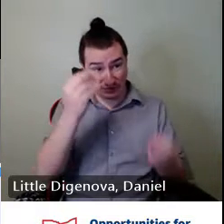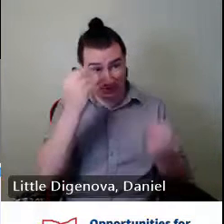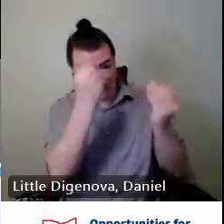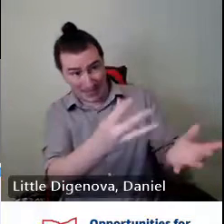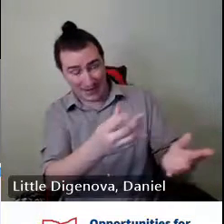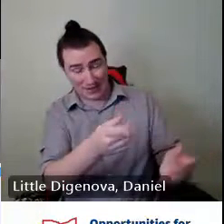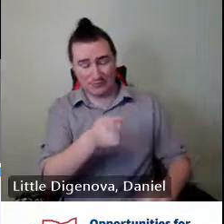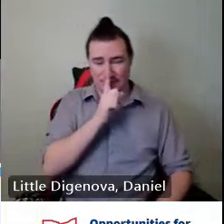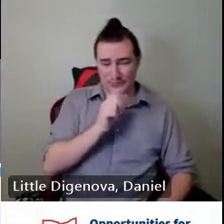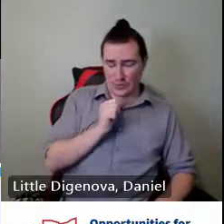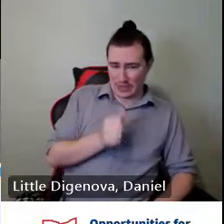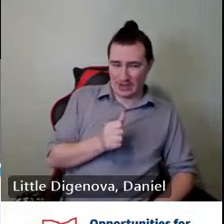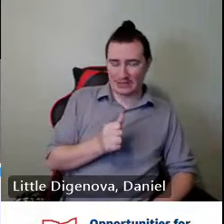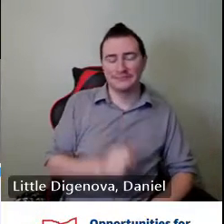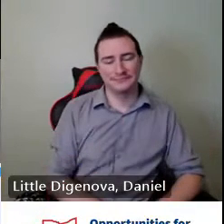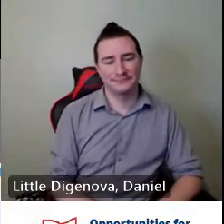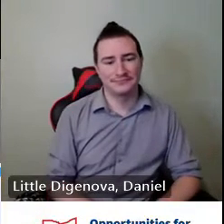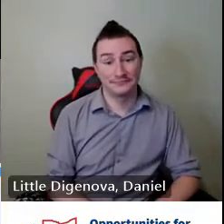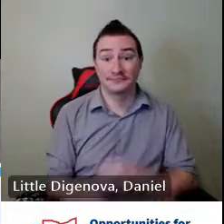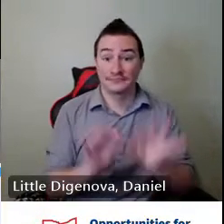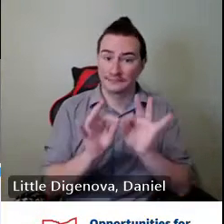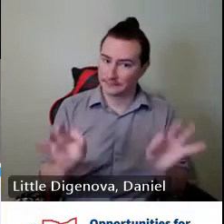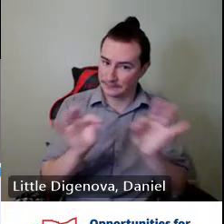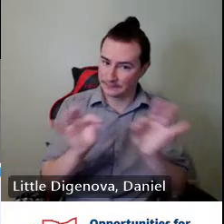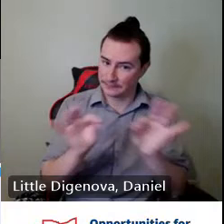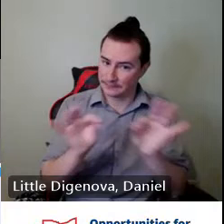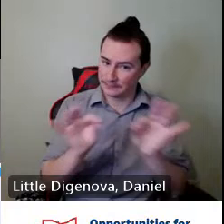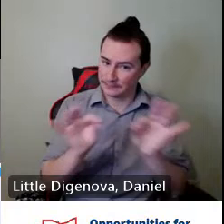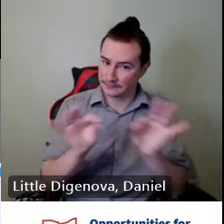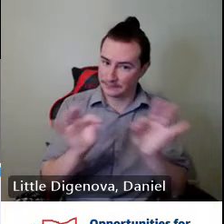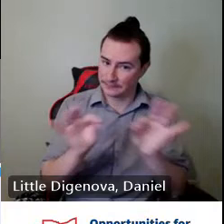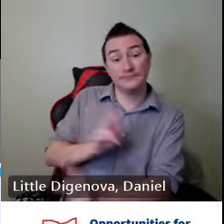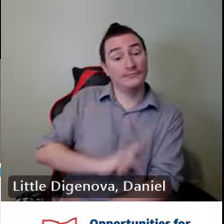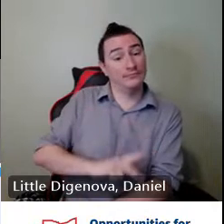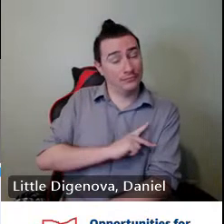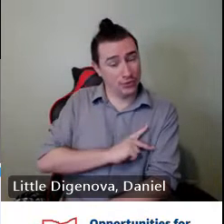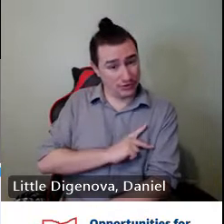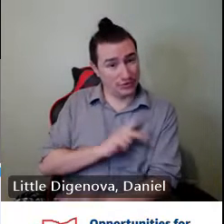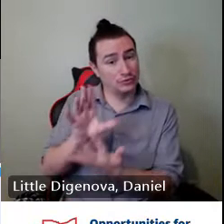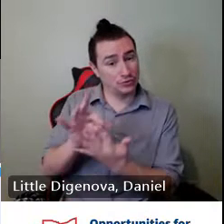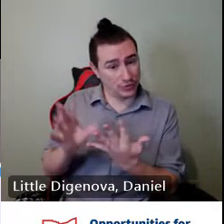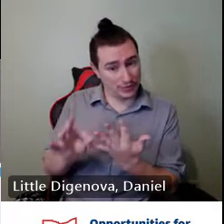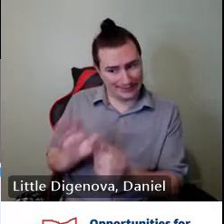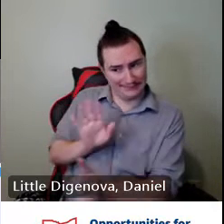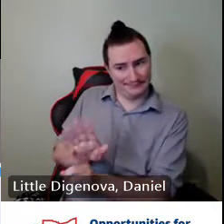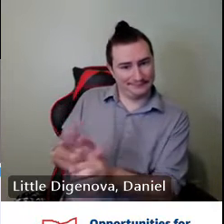It really is important to remember this is a personal choice and always the decision of the employee. And individuals